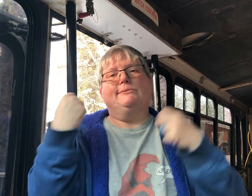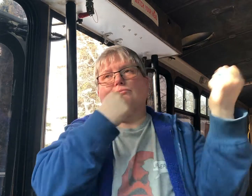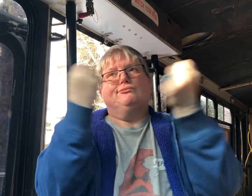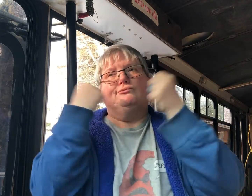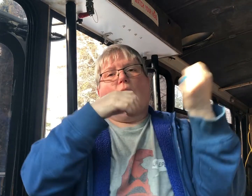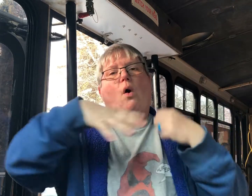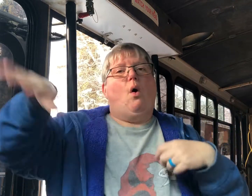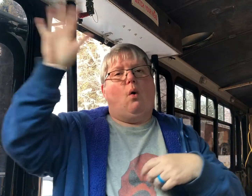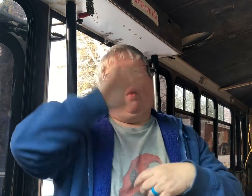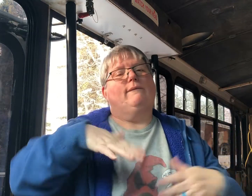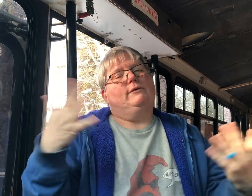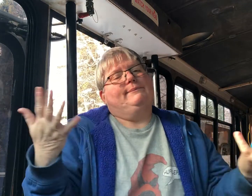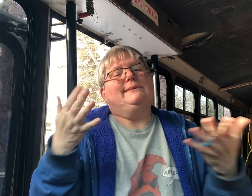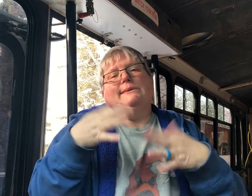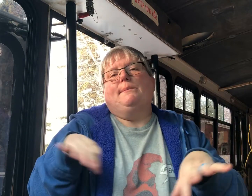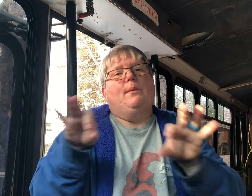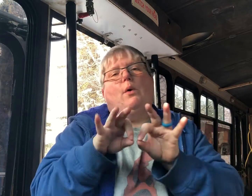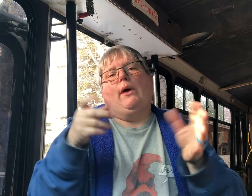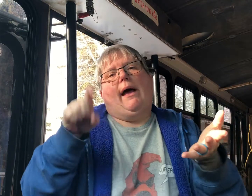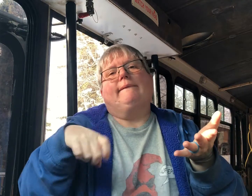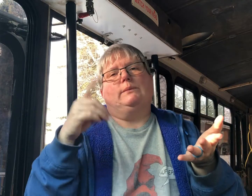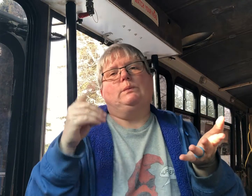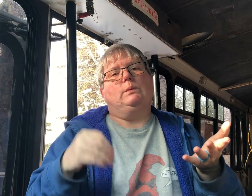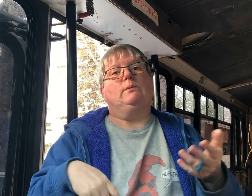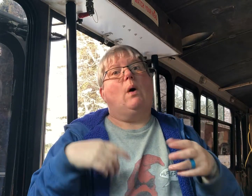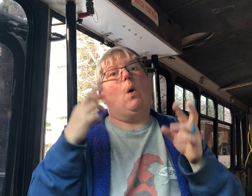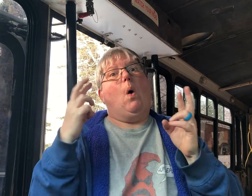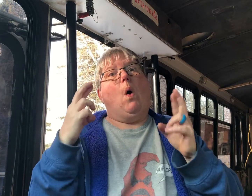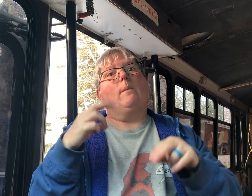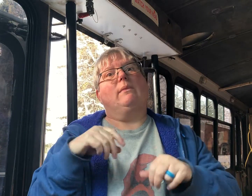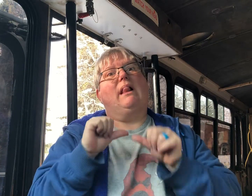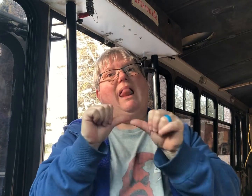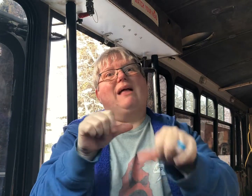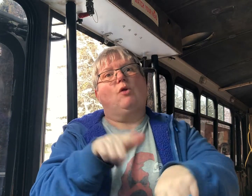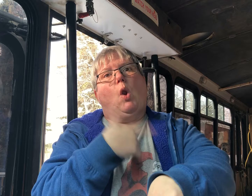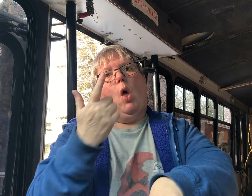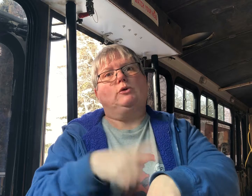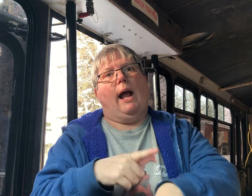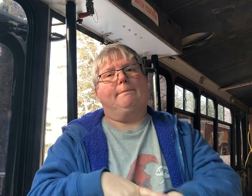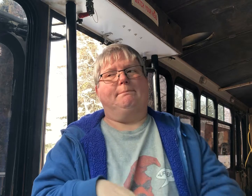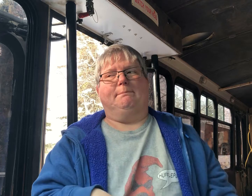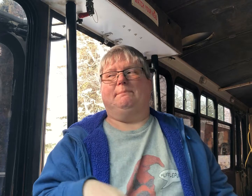drive around all over. So that's important. You have to do it. So hopefully they last a long time.